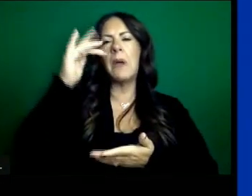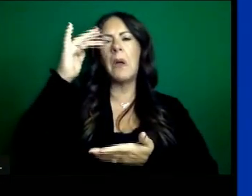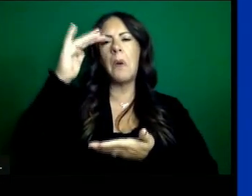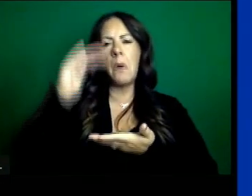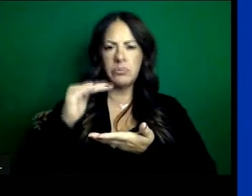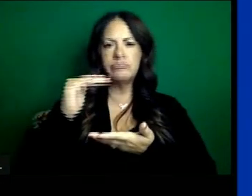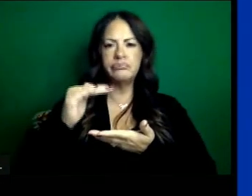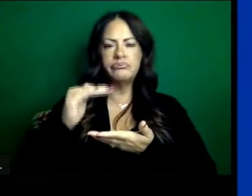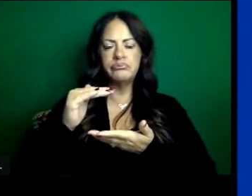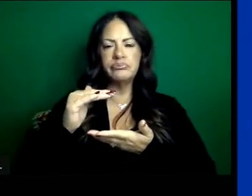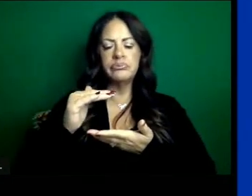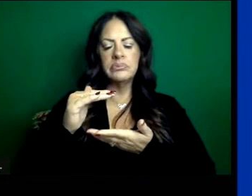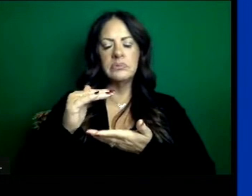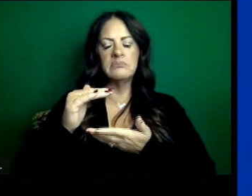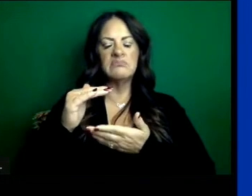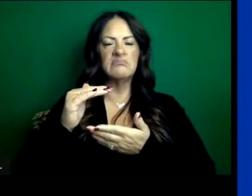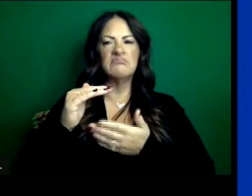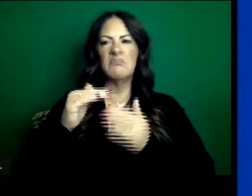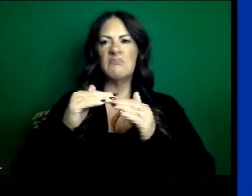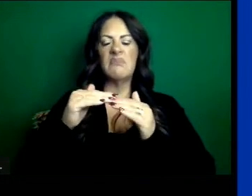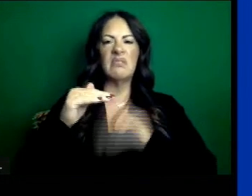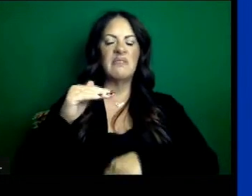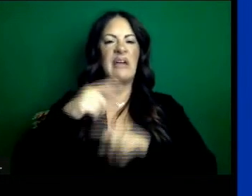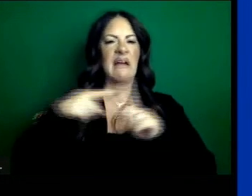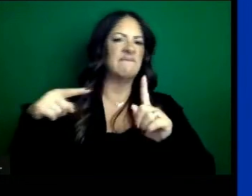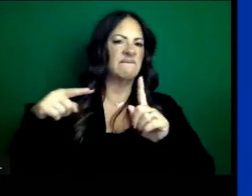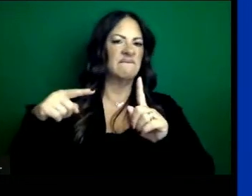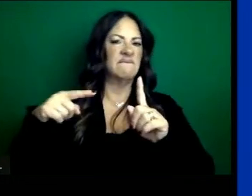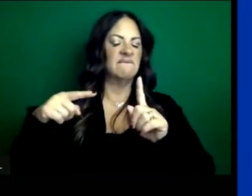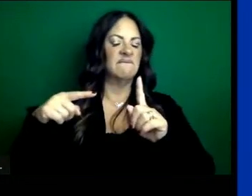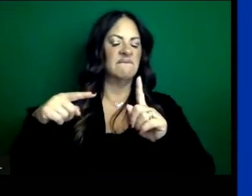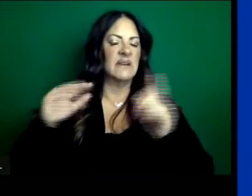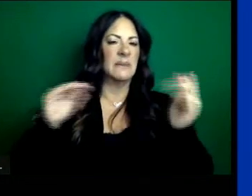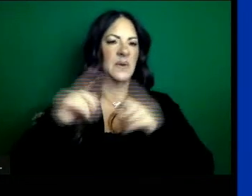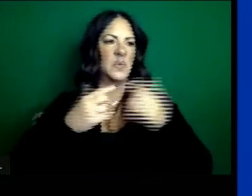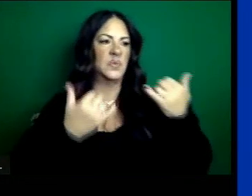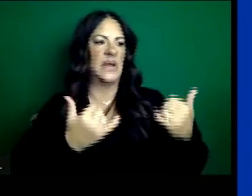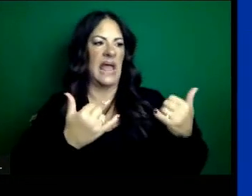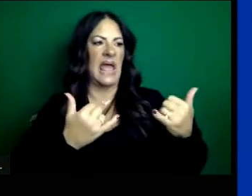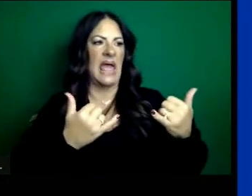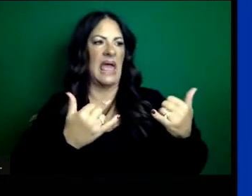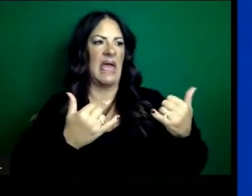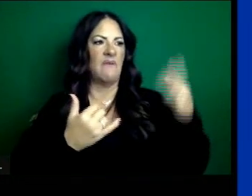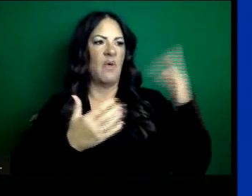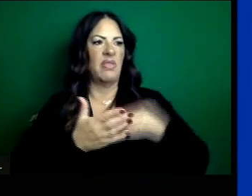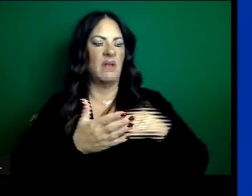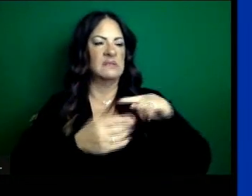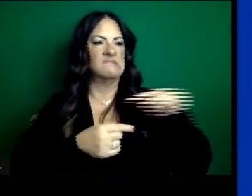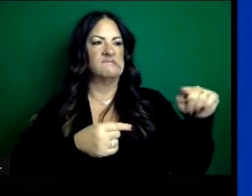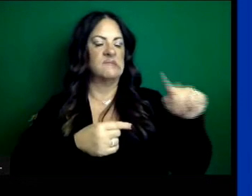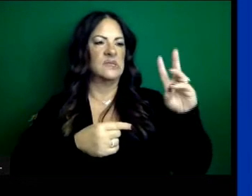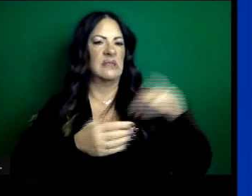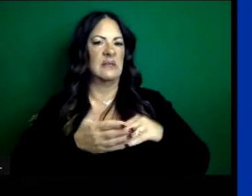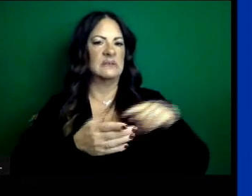DAYS FROM NOW. ON THE 4th OF MARCH WE WILL SEE